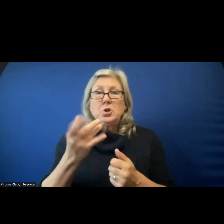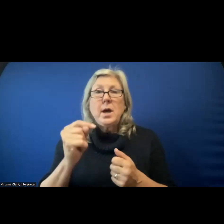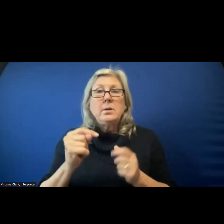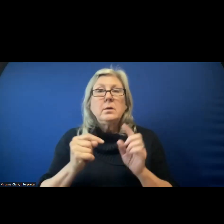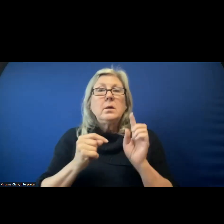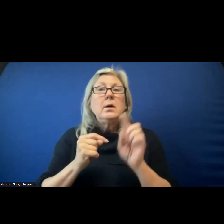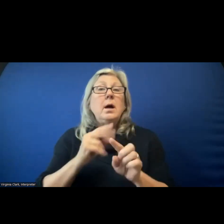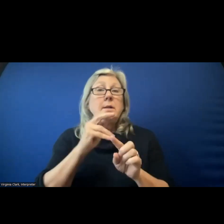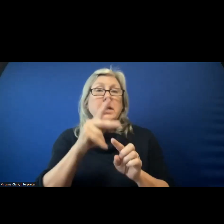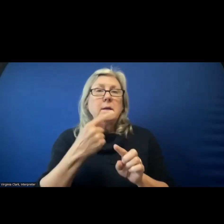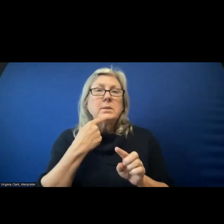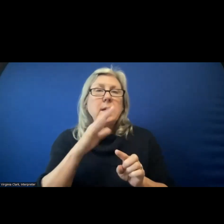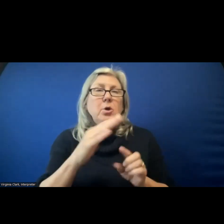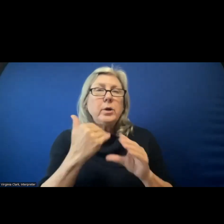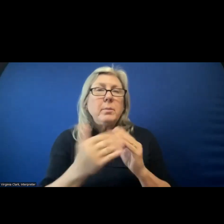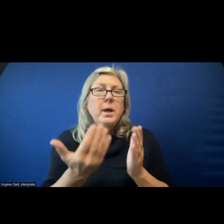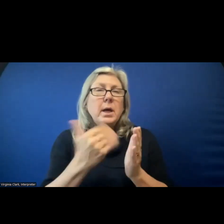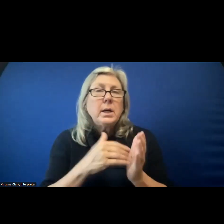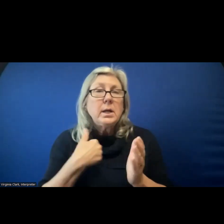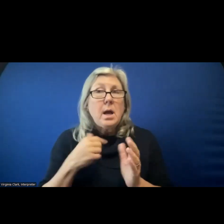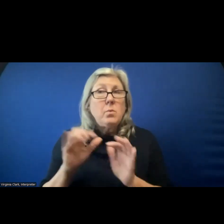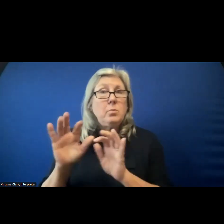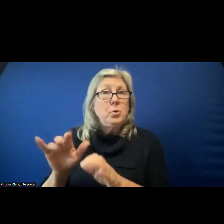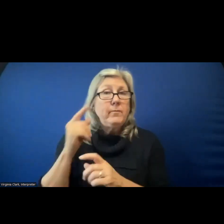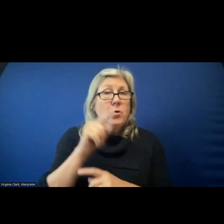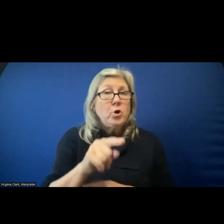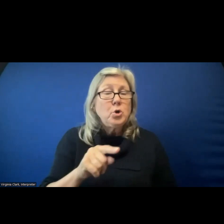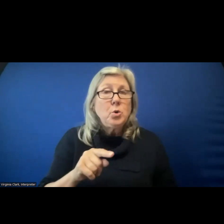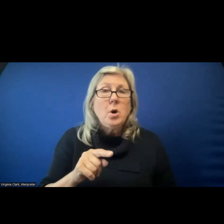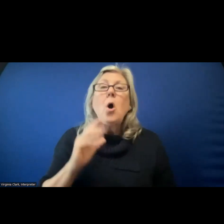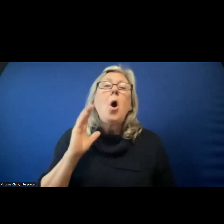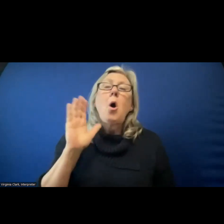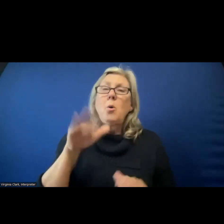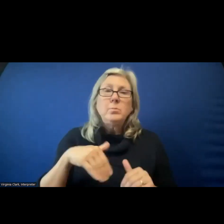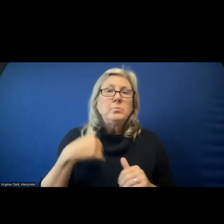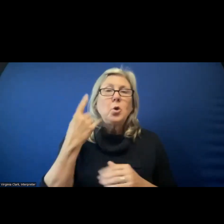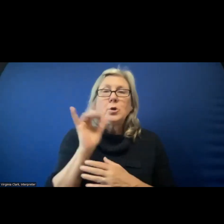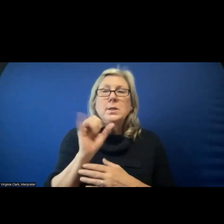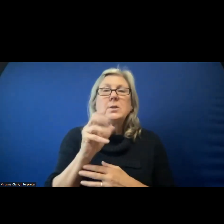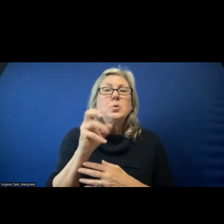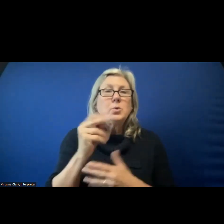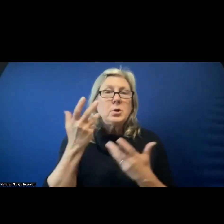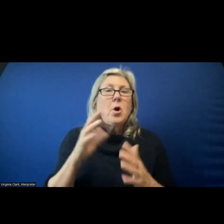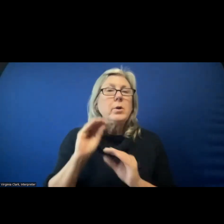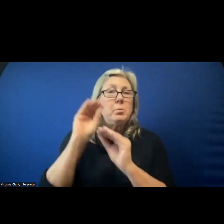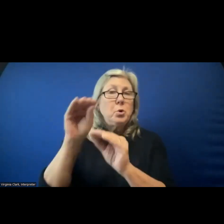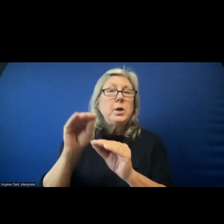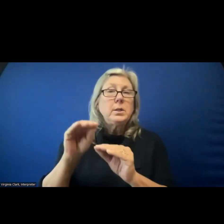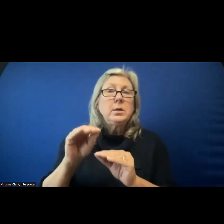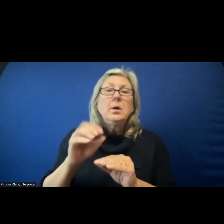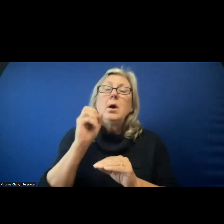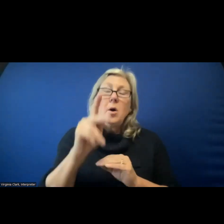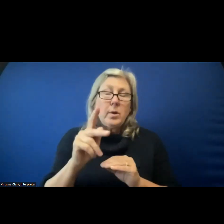time I'll put it in for you. It's >> Looks like Susan did. OK. So Susan put